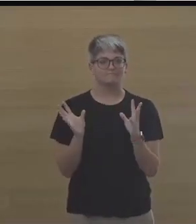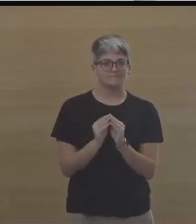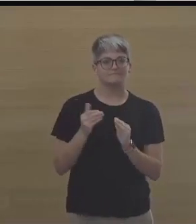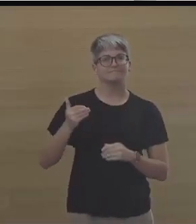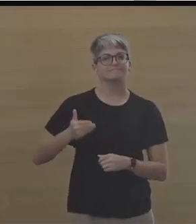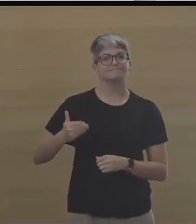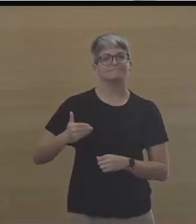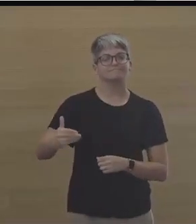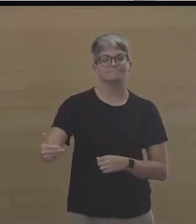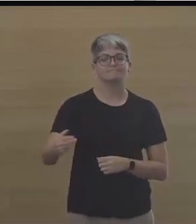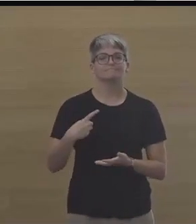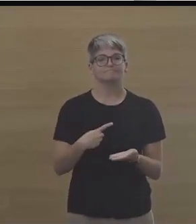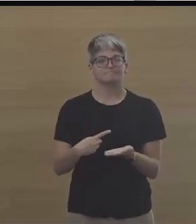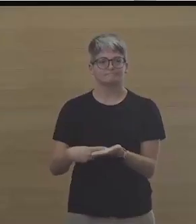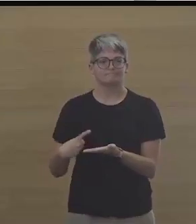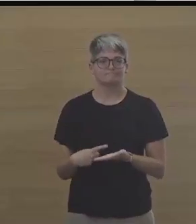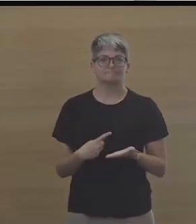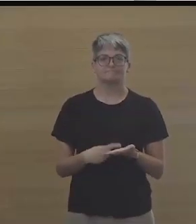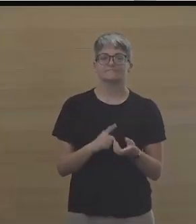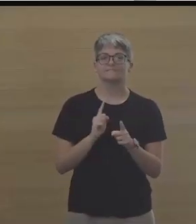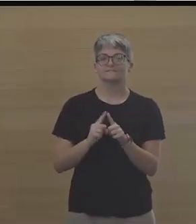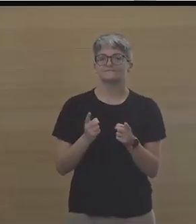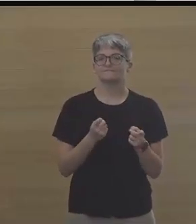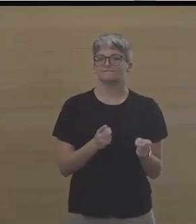discuss upcoming events and